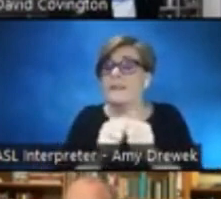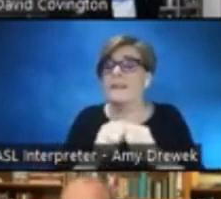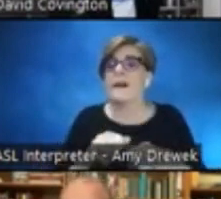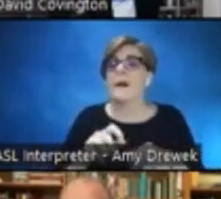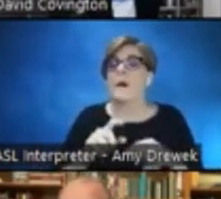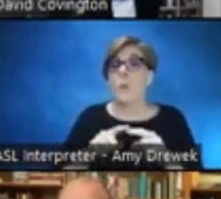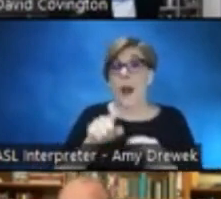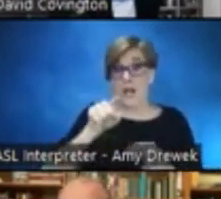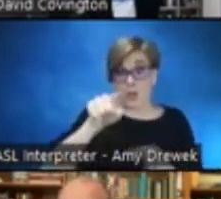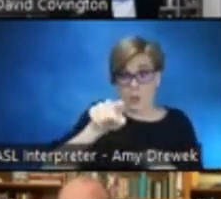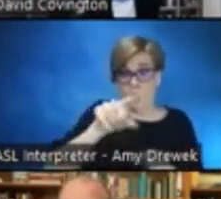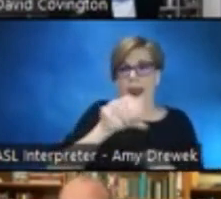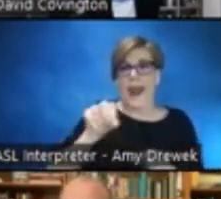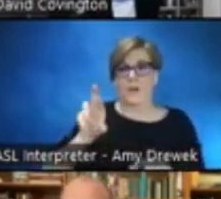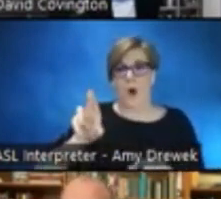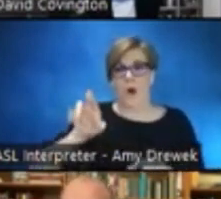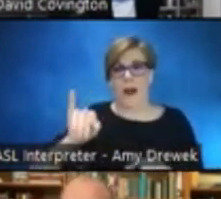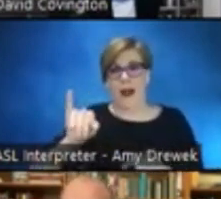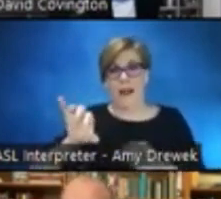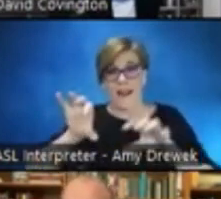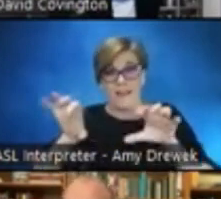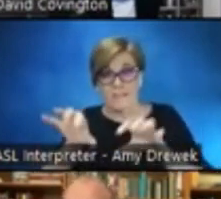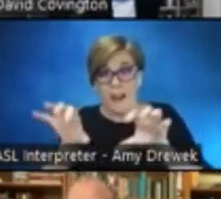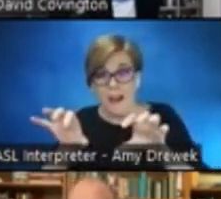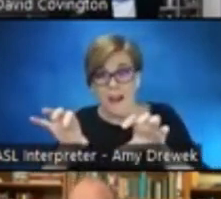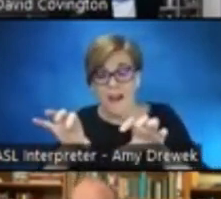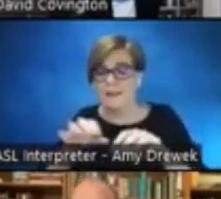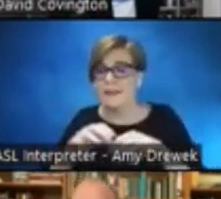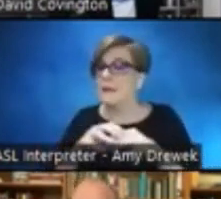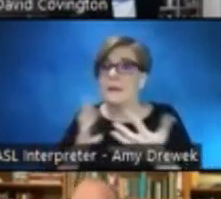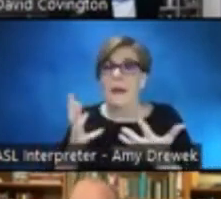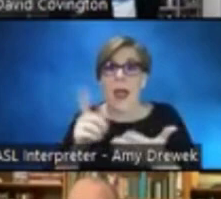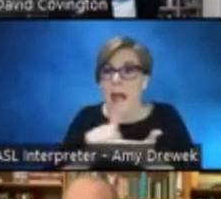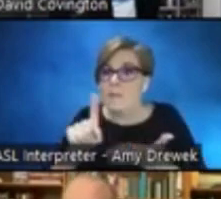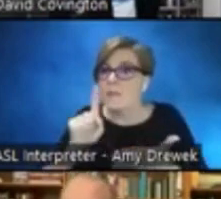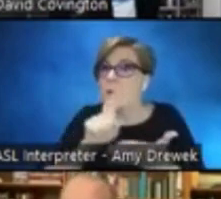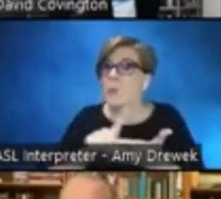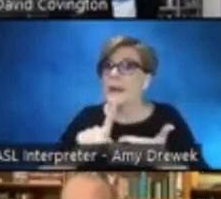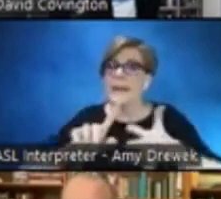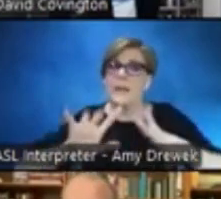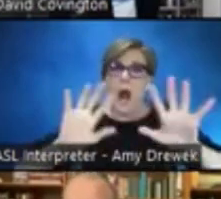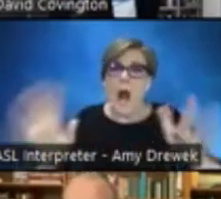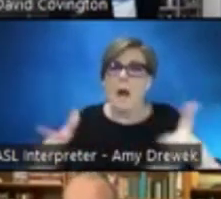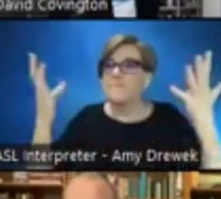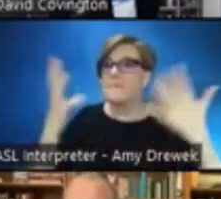AMAZING WHERE EVERY WEEK YOU BRING UP A VERY ENERGETIC 988 JAM